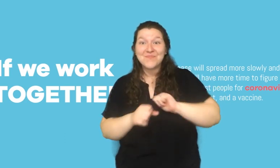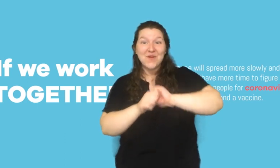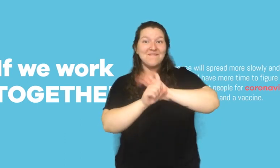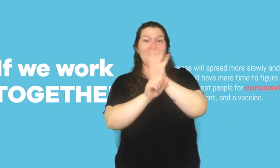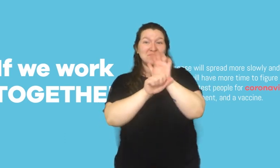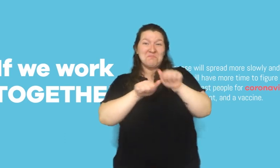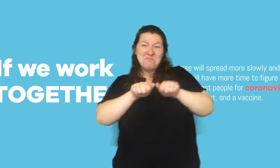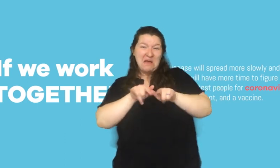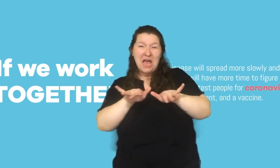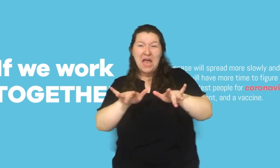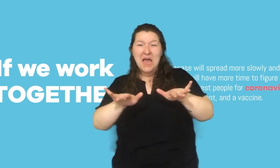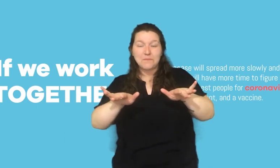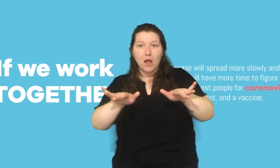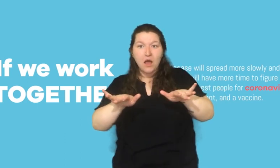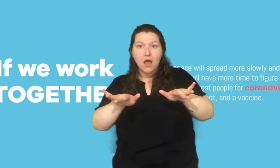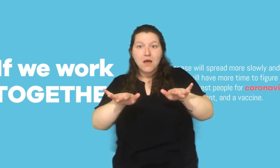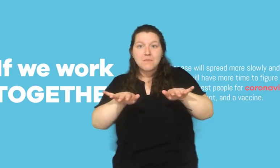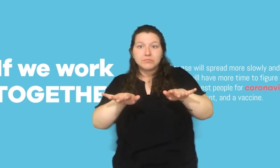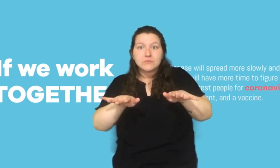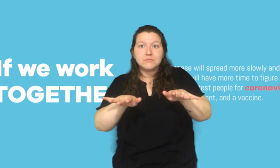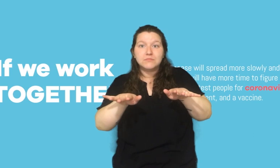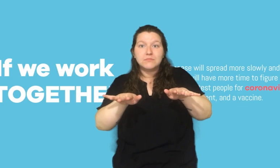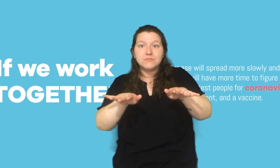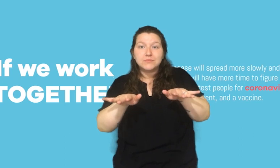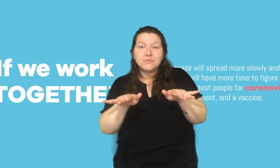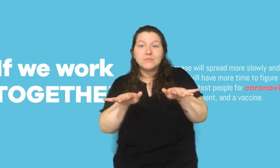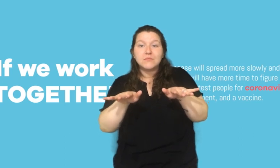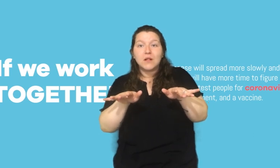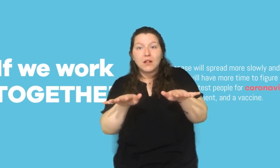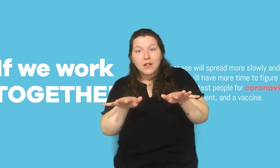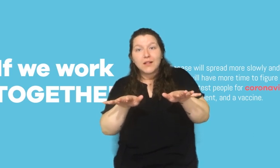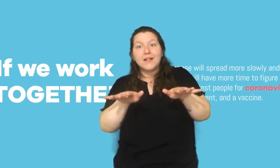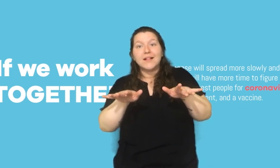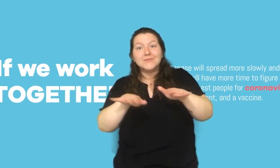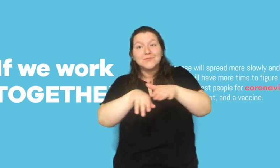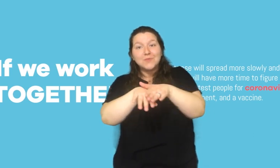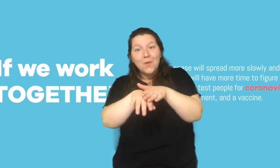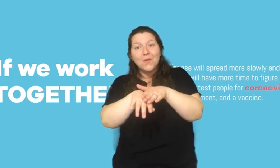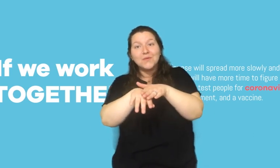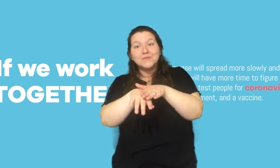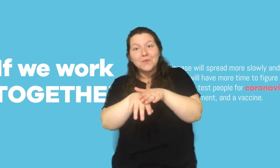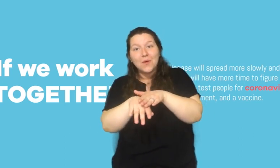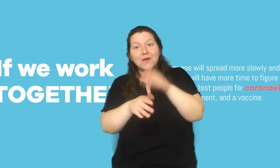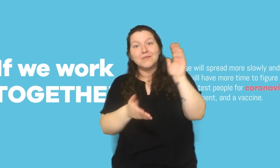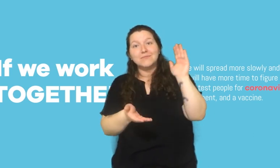If we work together, the disease will spread more slowly